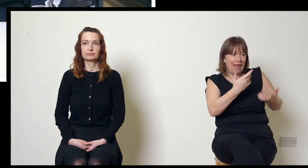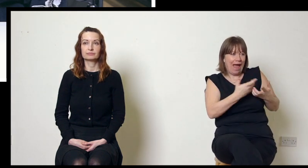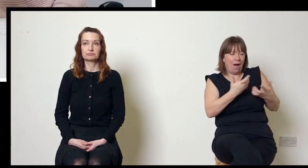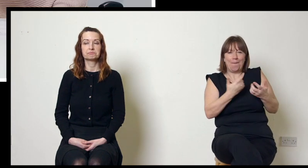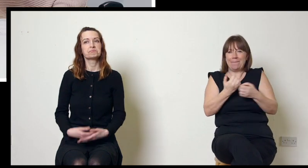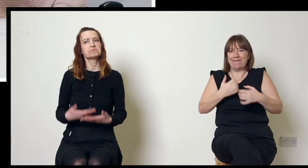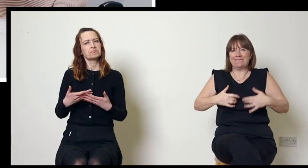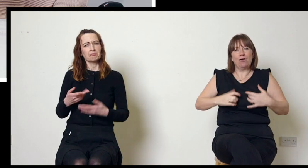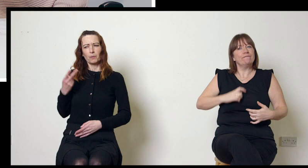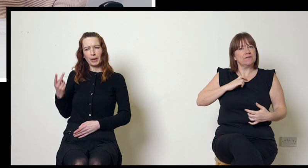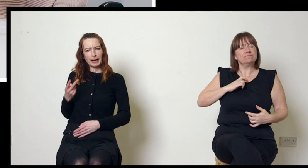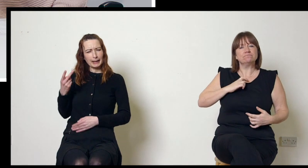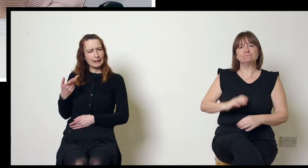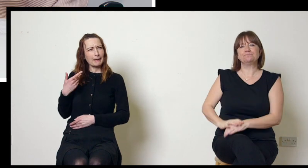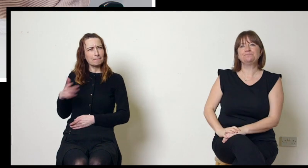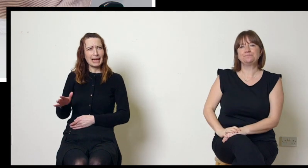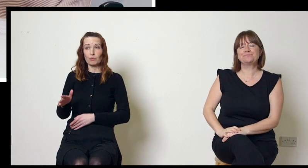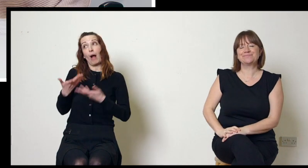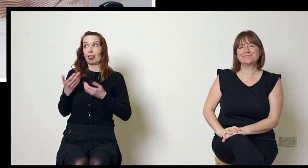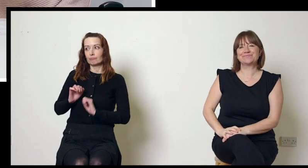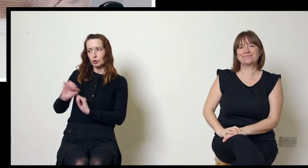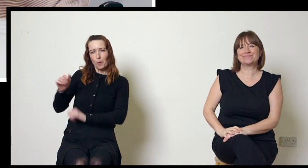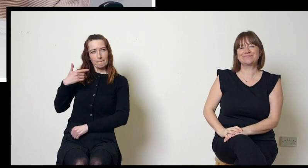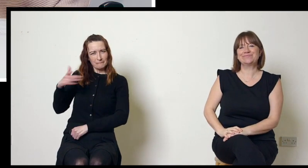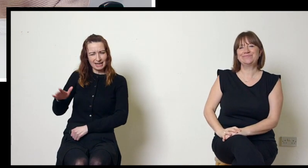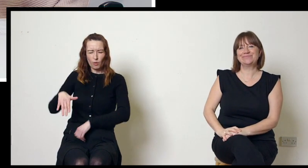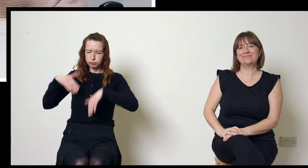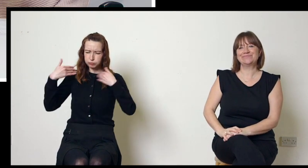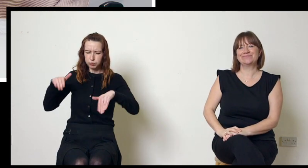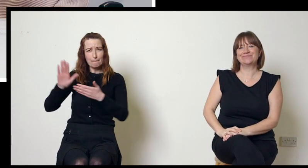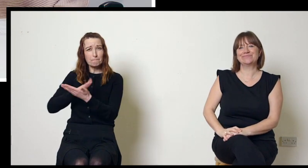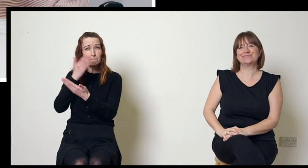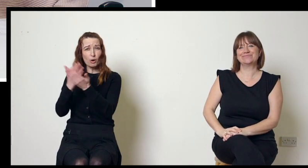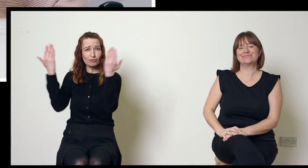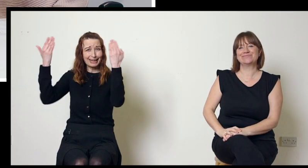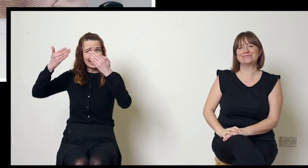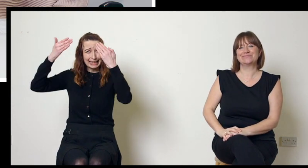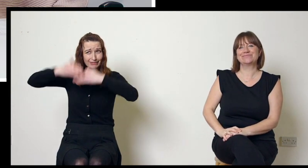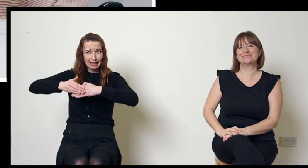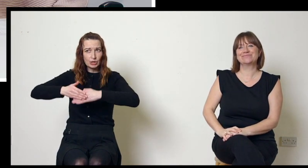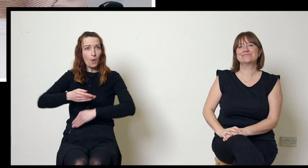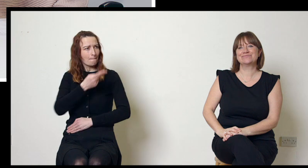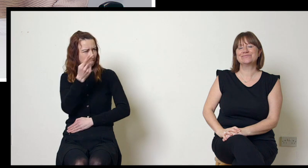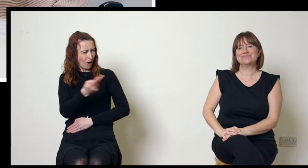And we did a or rather you did a amazing poetry night, both of you about a year ago.